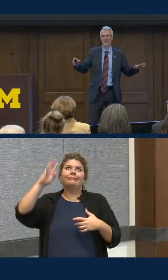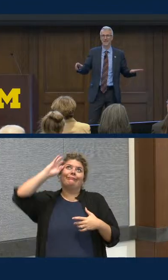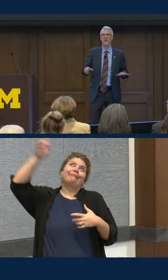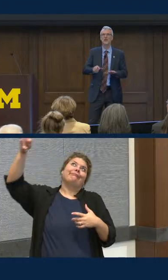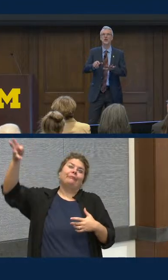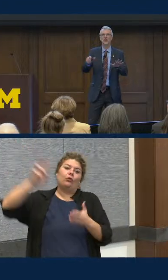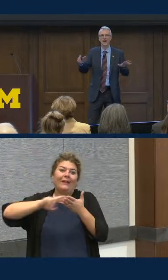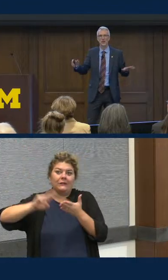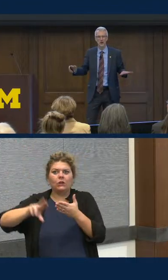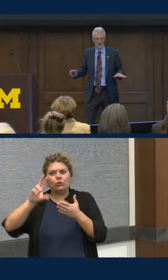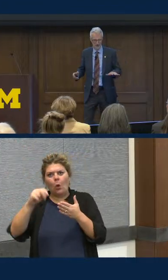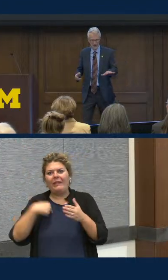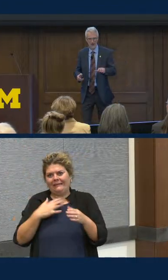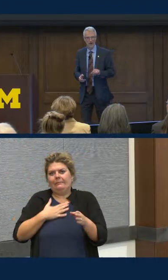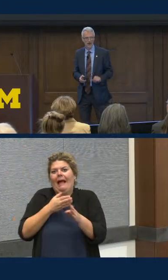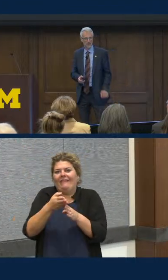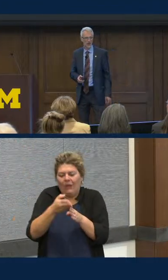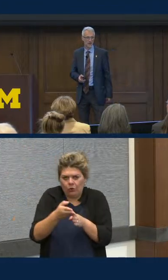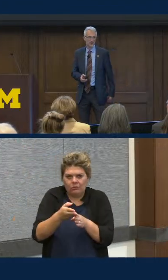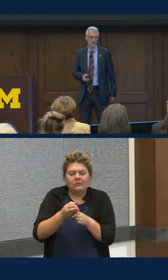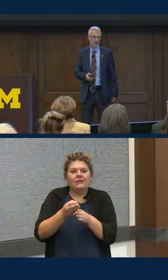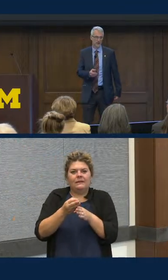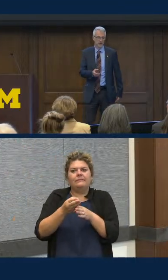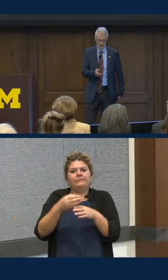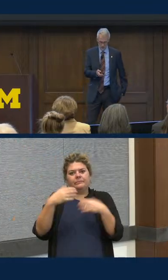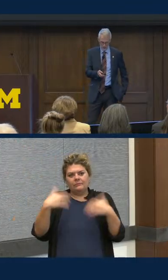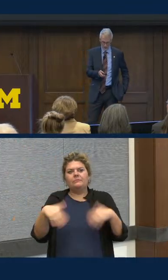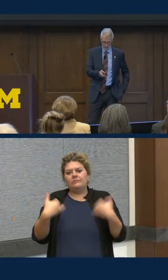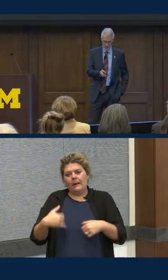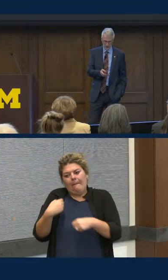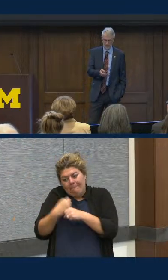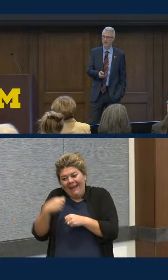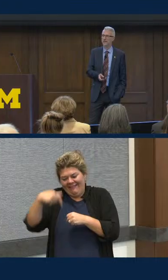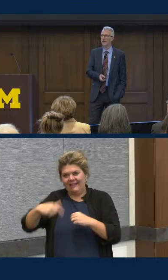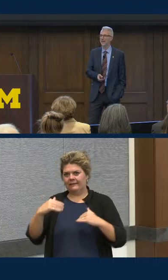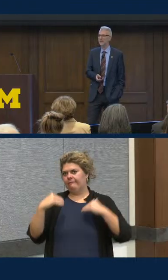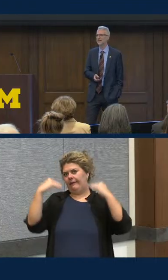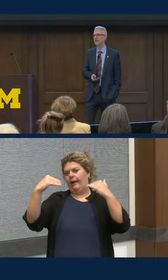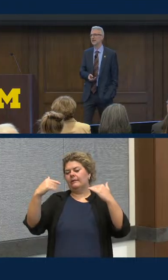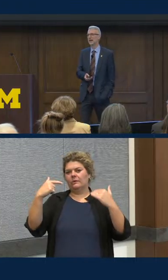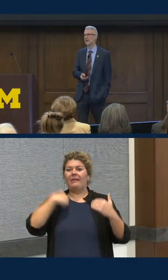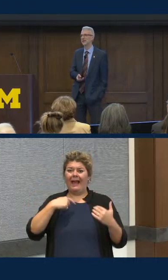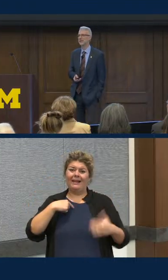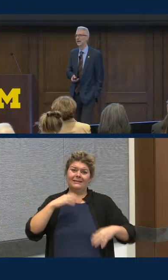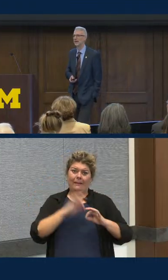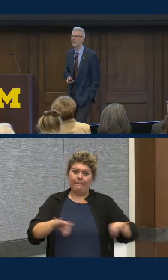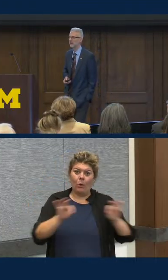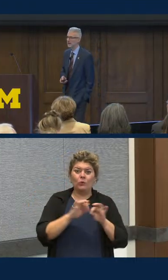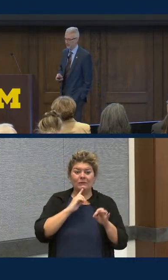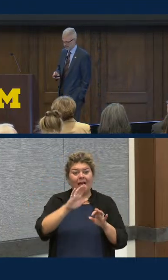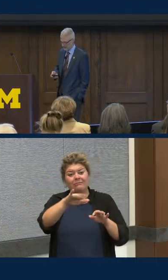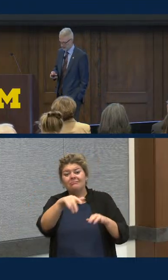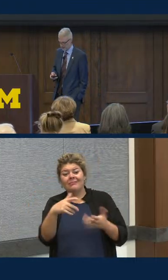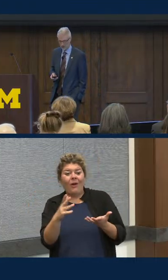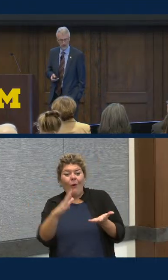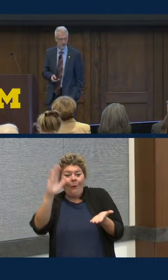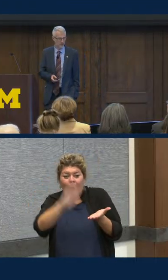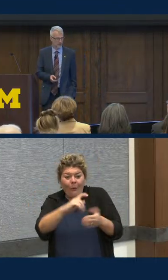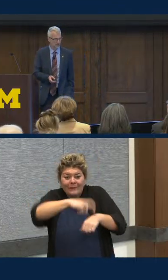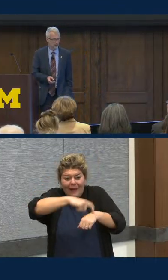responsible. This is the field I work in made the advance and that is quite significant to say this is a ten minute scan